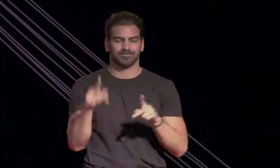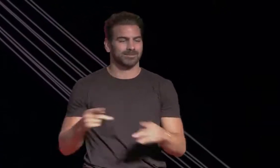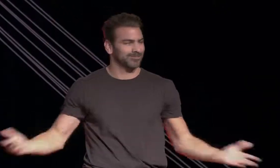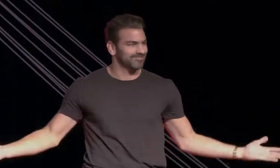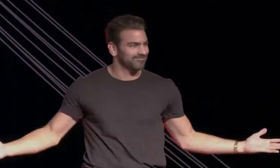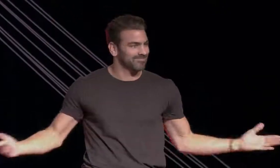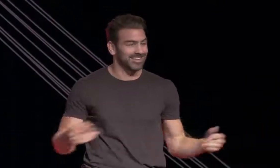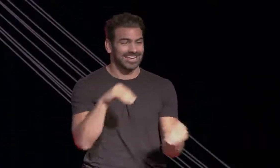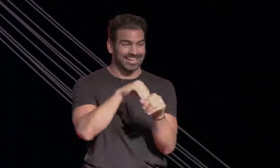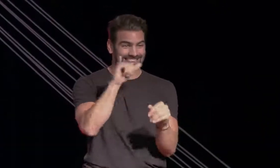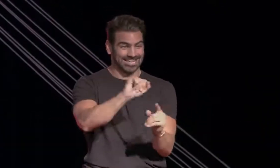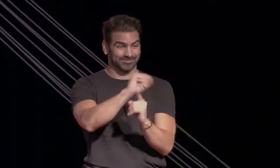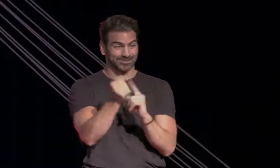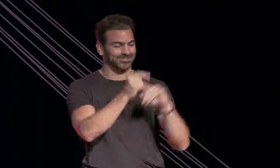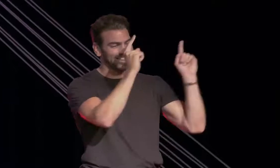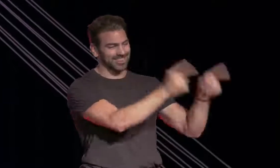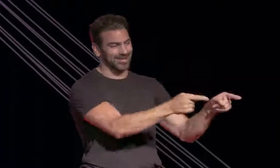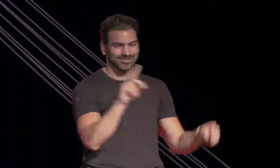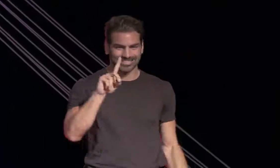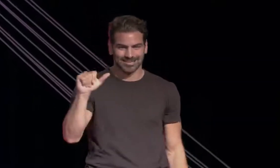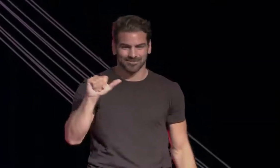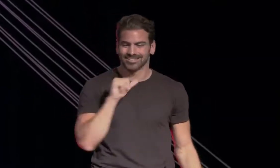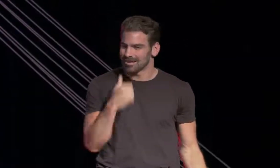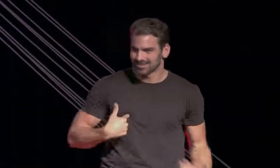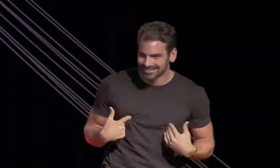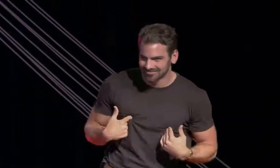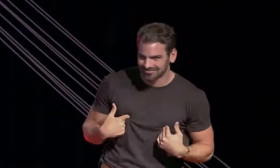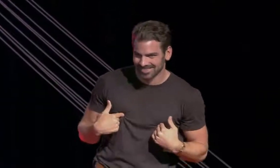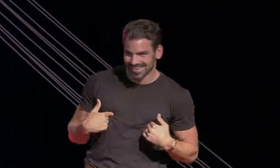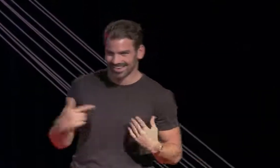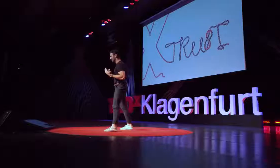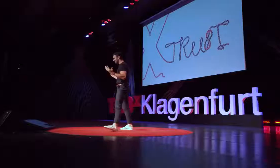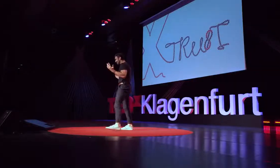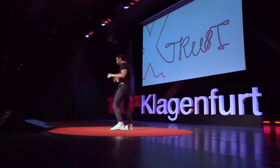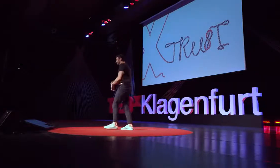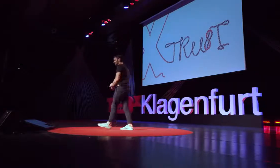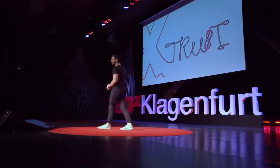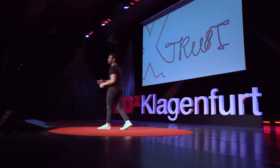person translating for two hearing people and in that situation they're the ones disabled not me